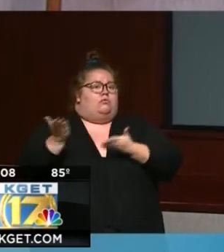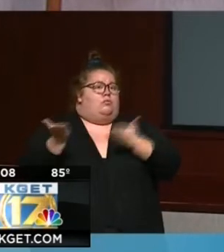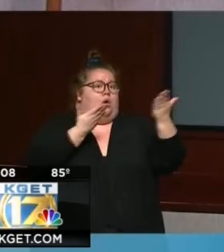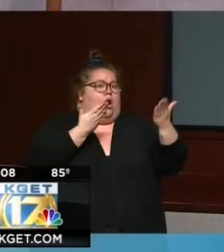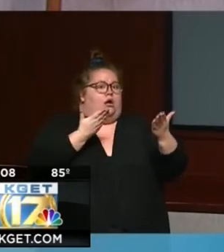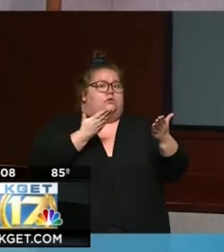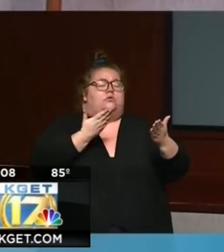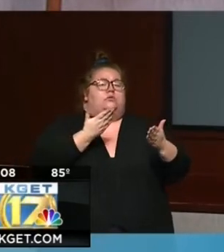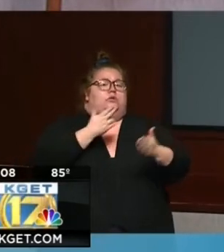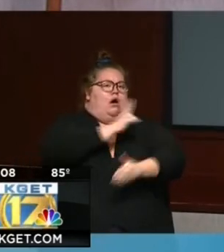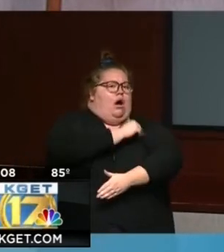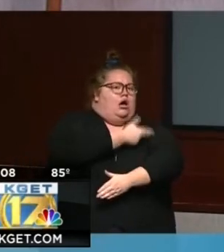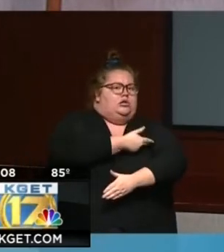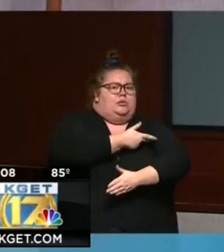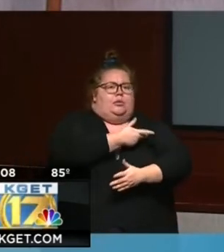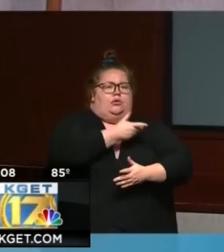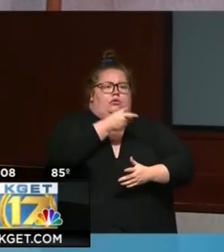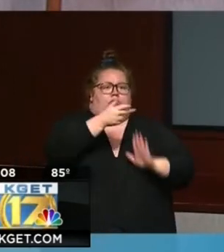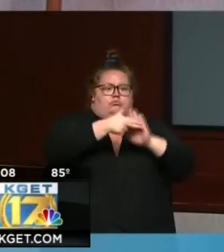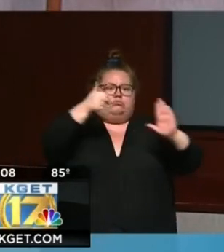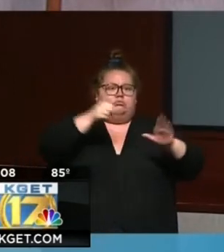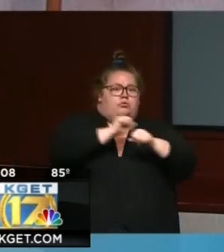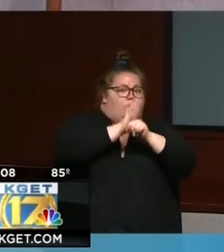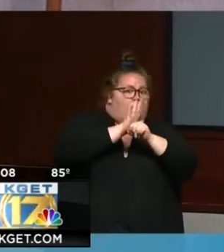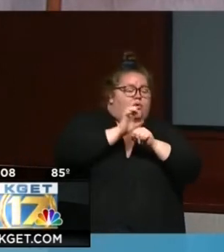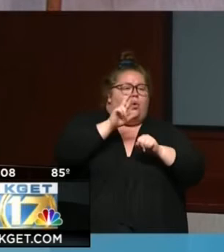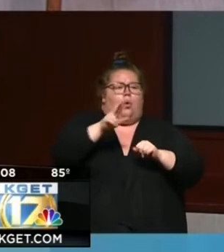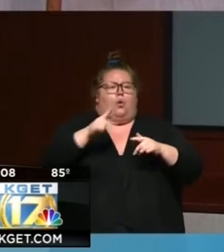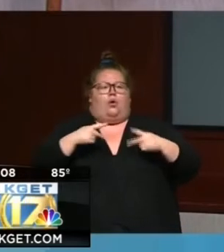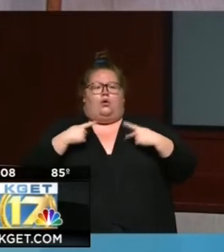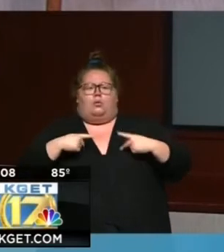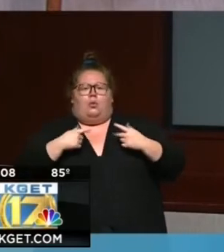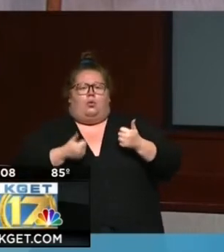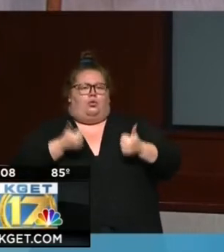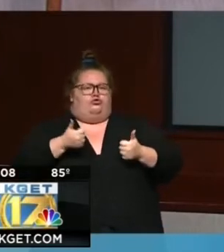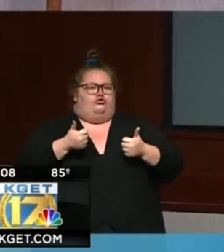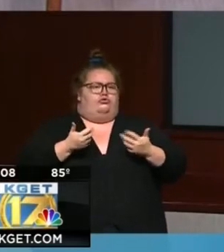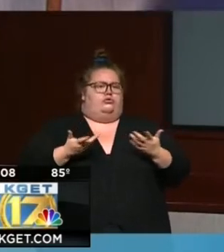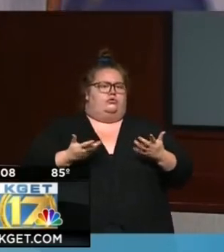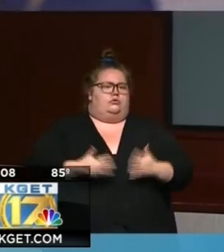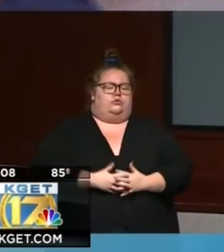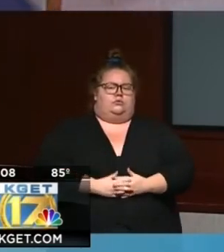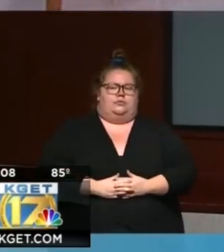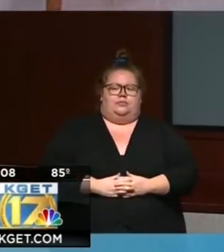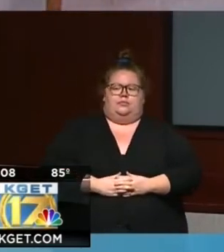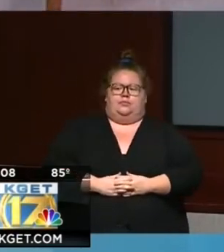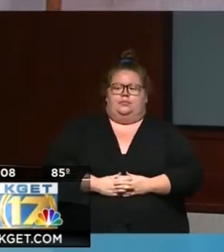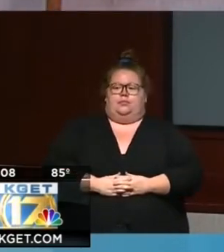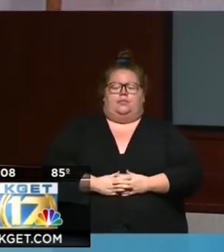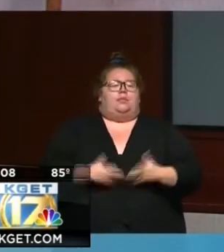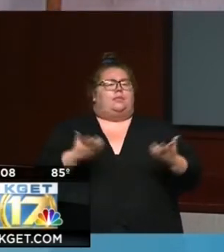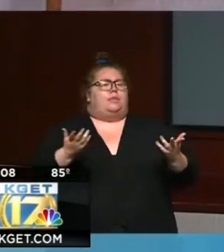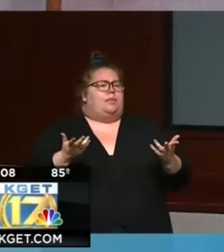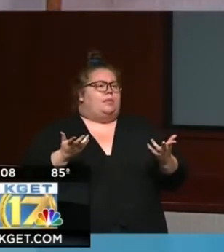THEY ARE RECOVERING AT HOME AND DEVELOP PNEUMONIA DURING THEIR RECOVERY AND BROUGHT TO THE HOSPITAL.